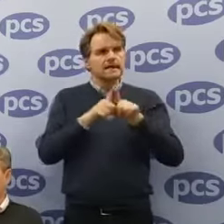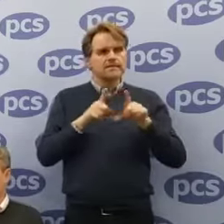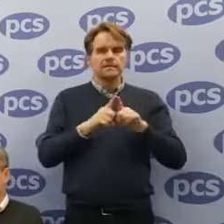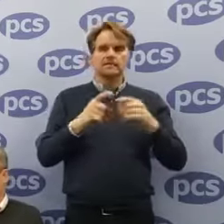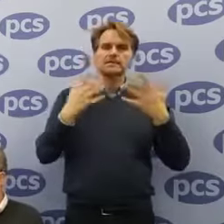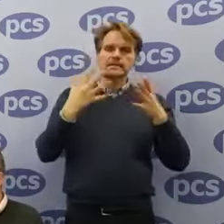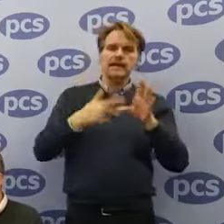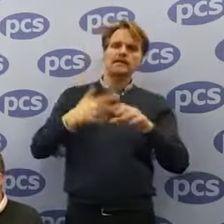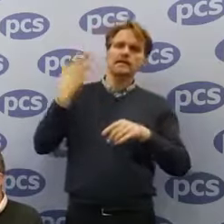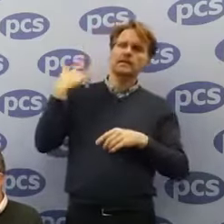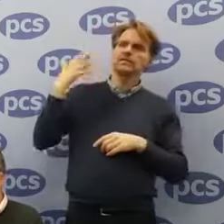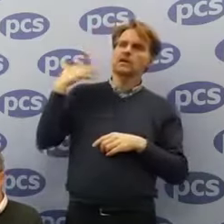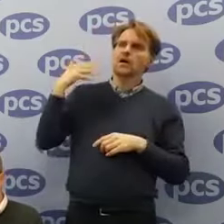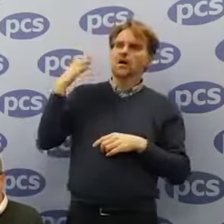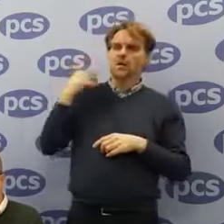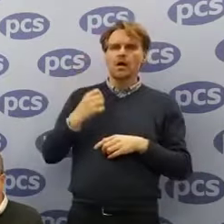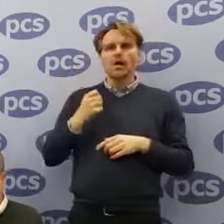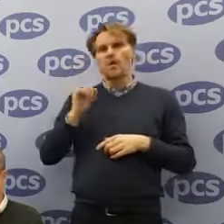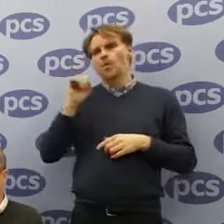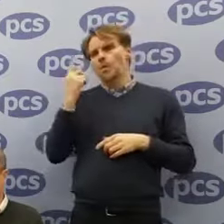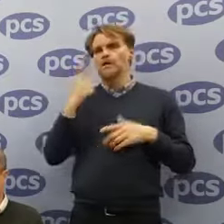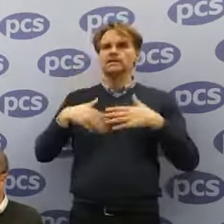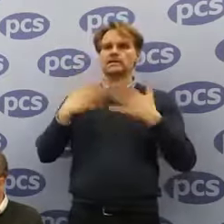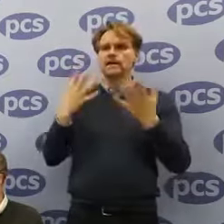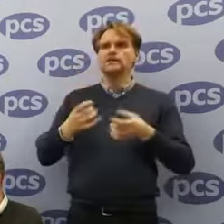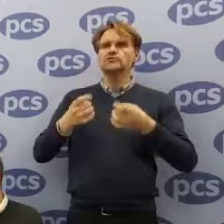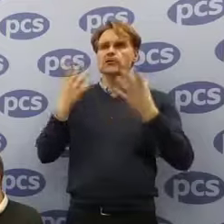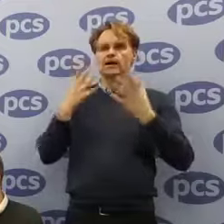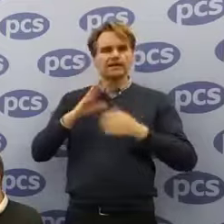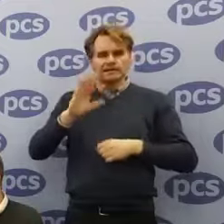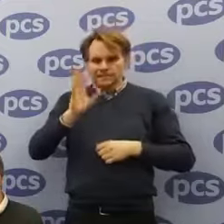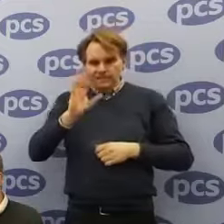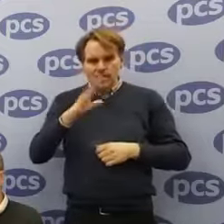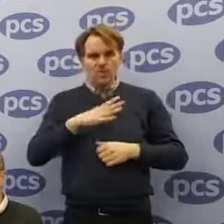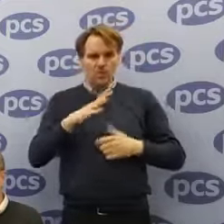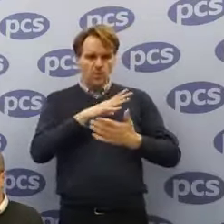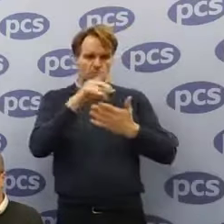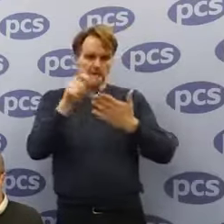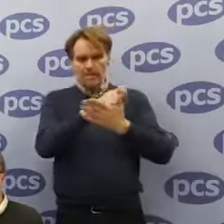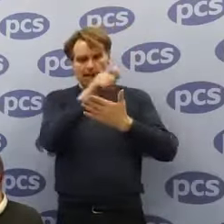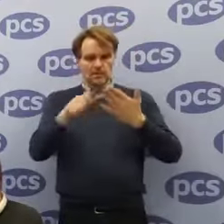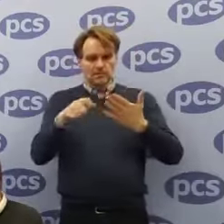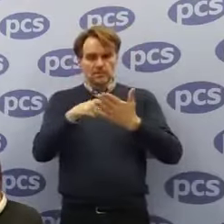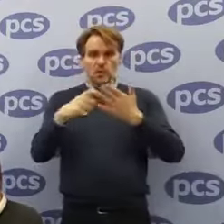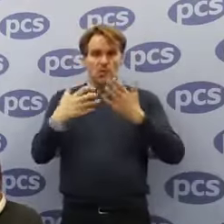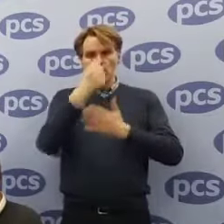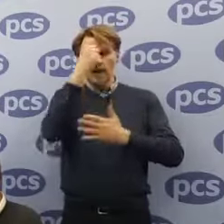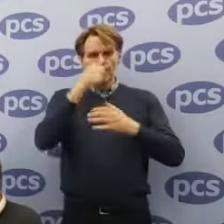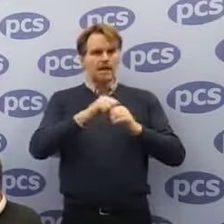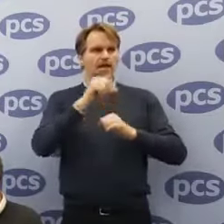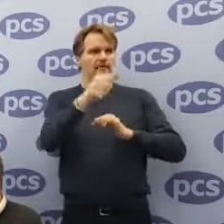of a one-day strike what we are trying to do win the ballot first and foremost then take the action that the government can't ignore